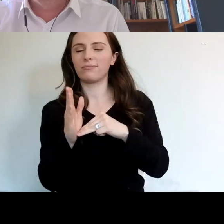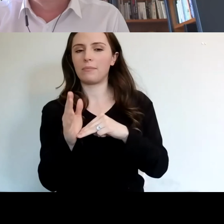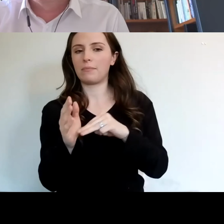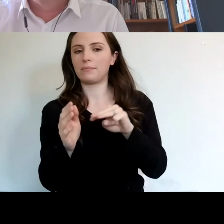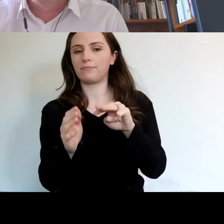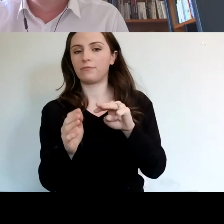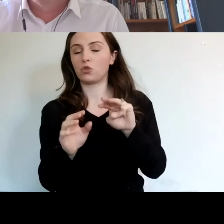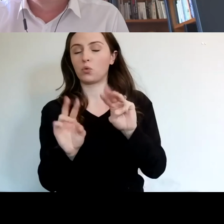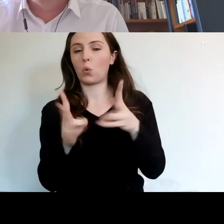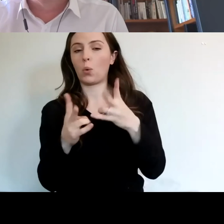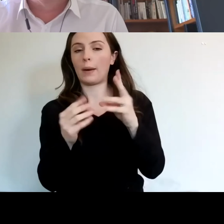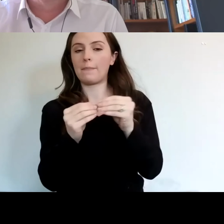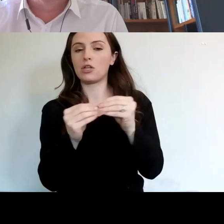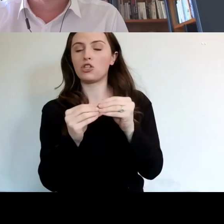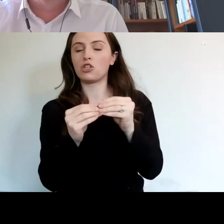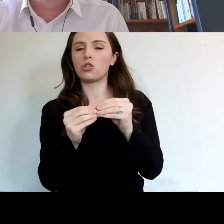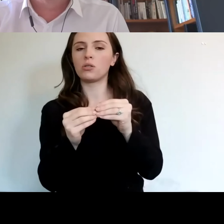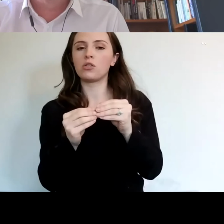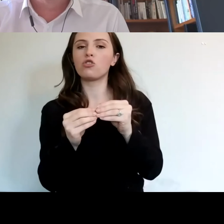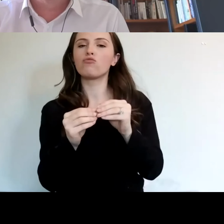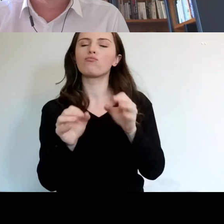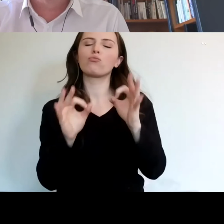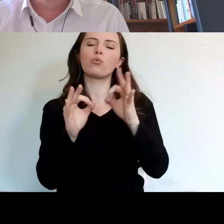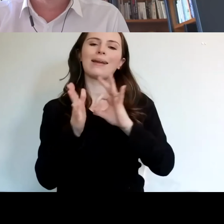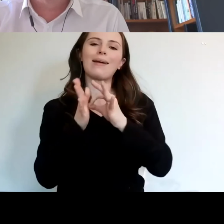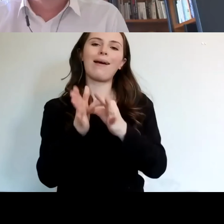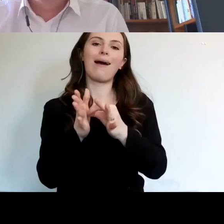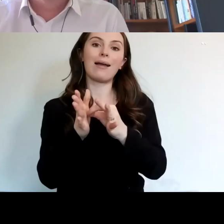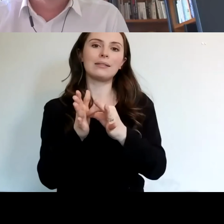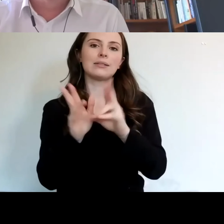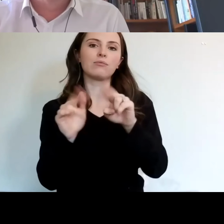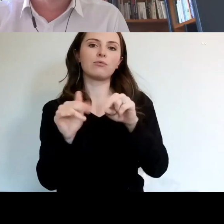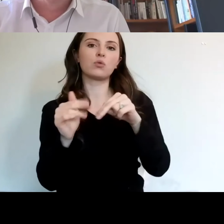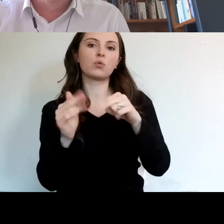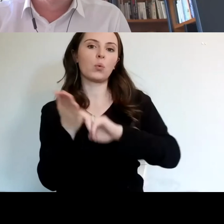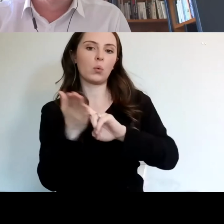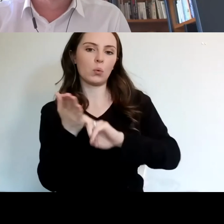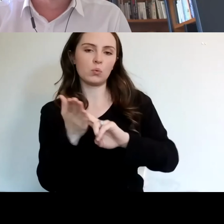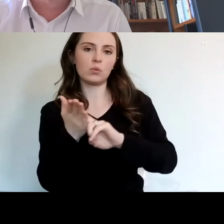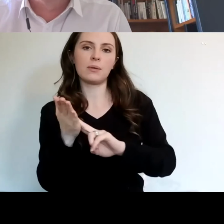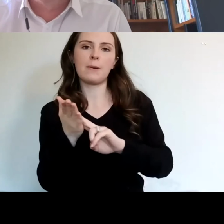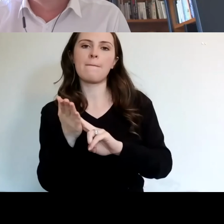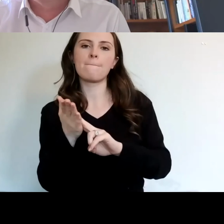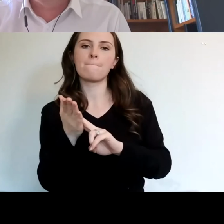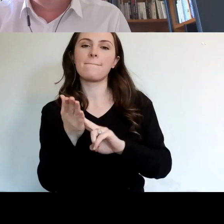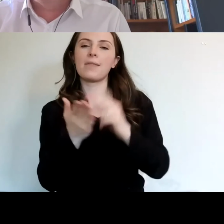but there's a very good, useful guide called Shift In Perspective. It's an arts and disability resource pack